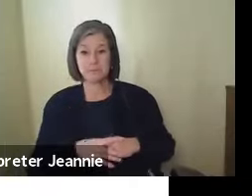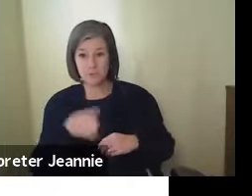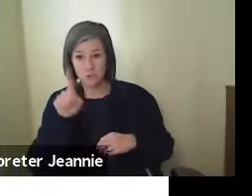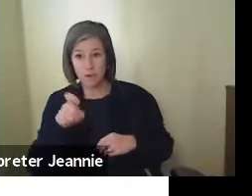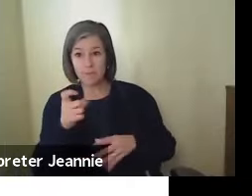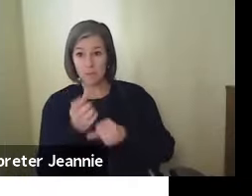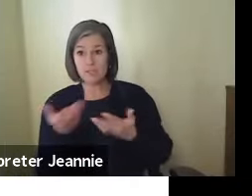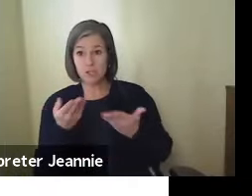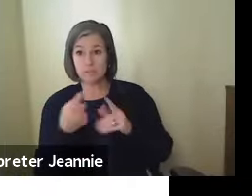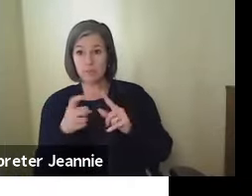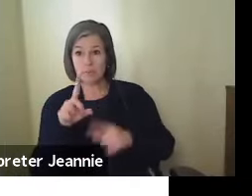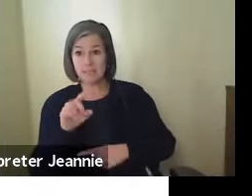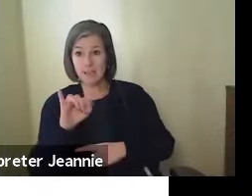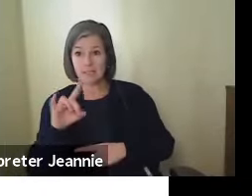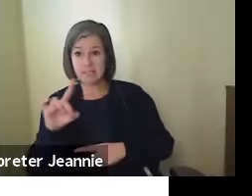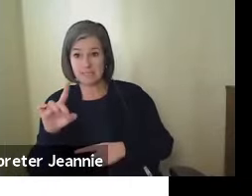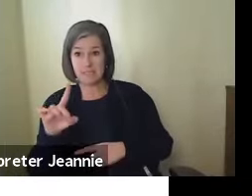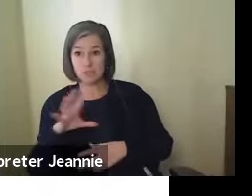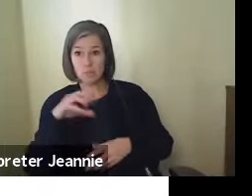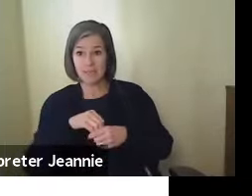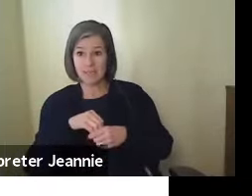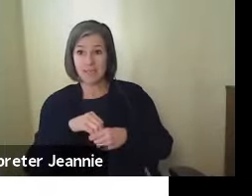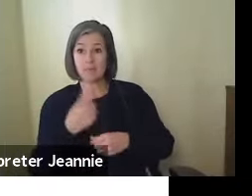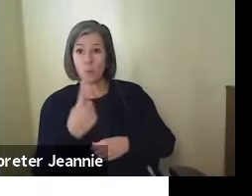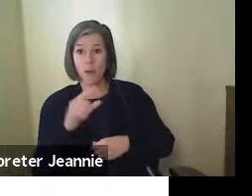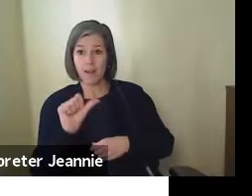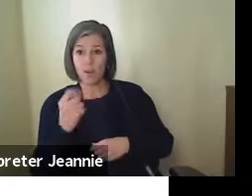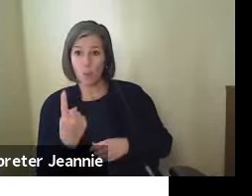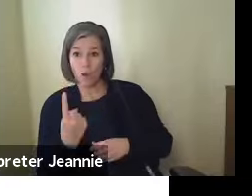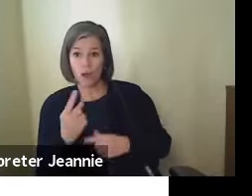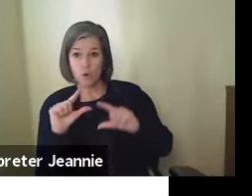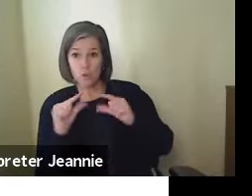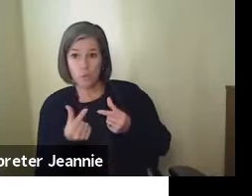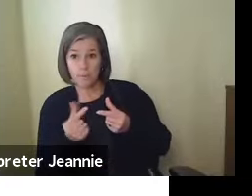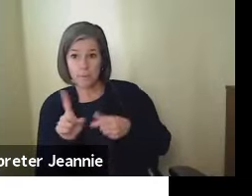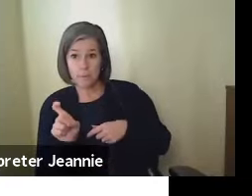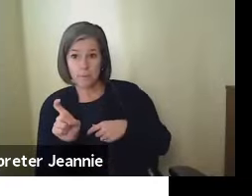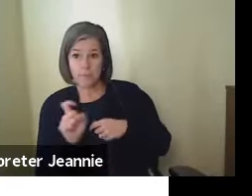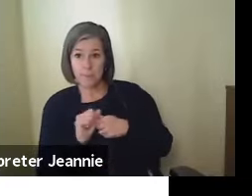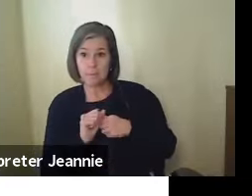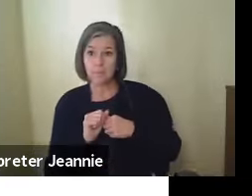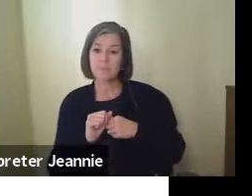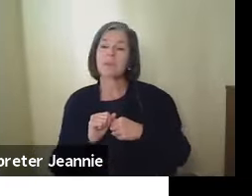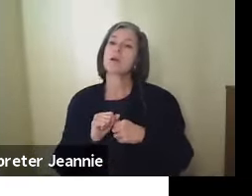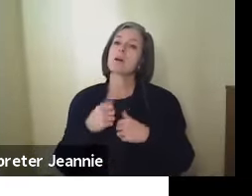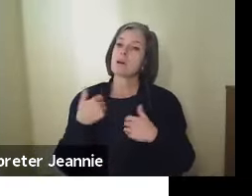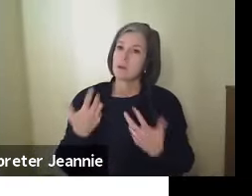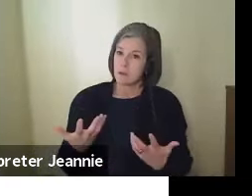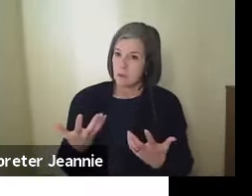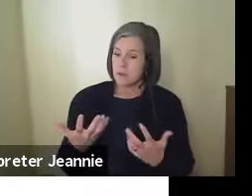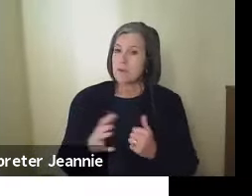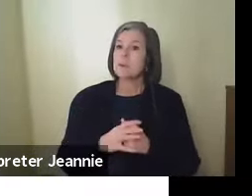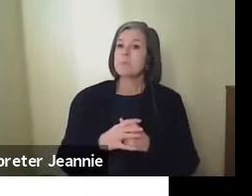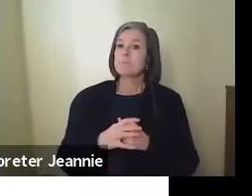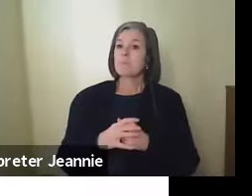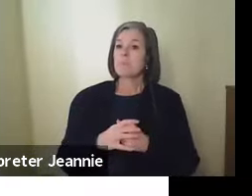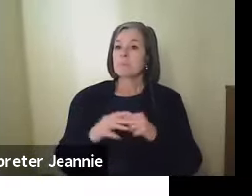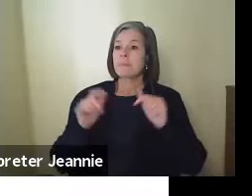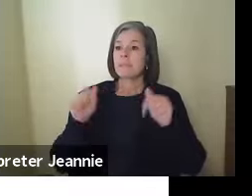from DIDD to be in the 1A1 group? >> So this is applying to